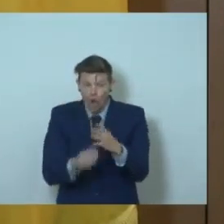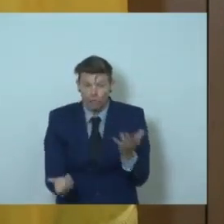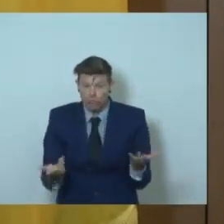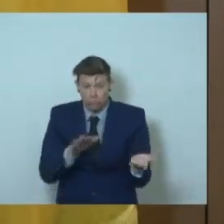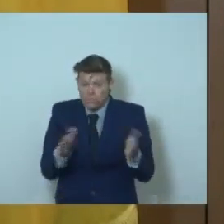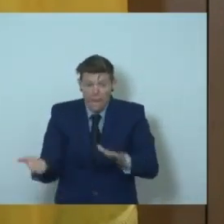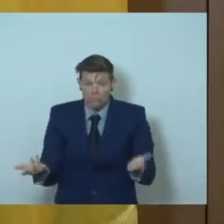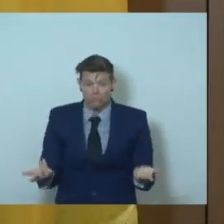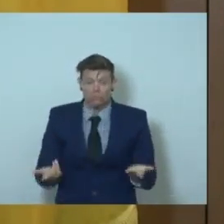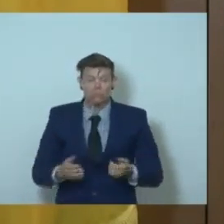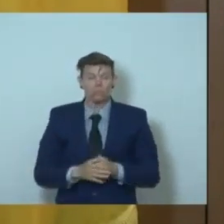THIS IS A TRAVESTY.